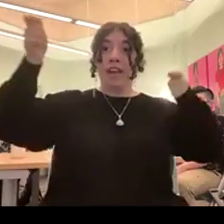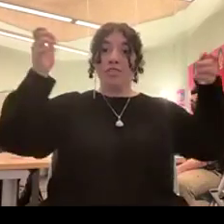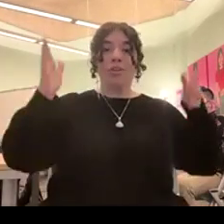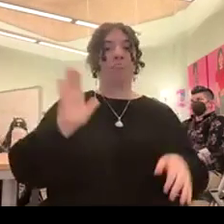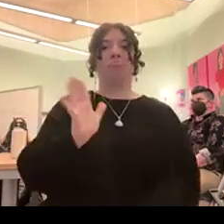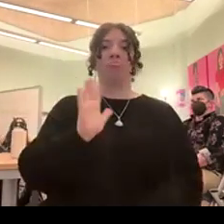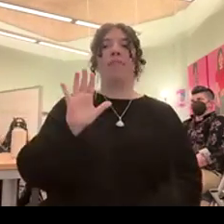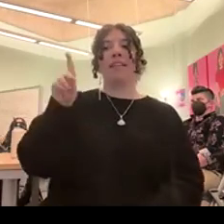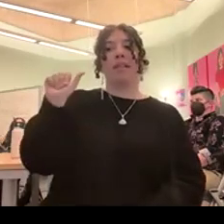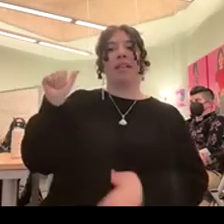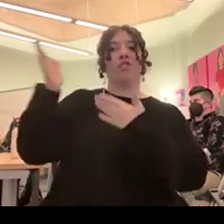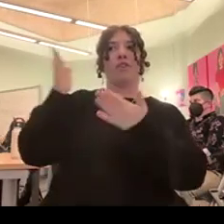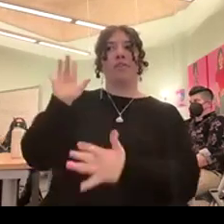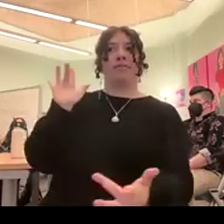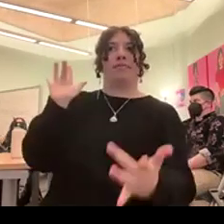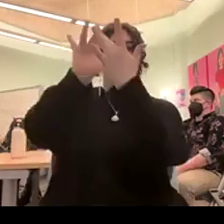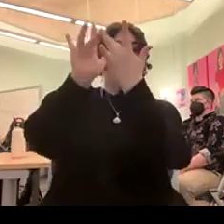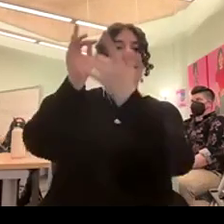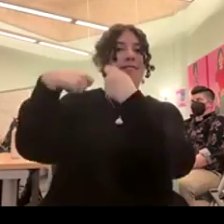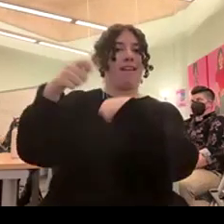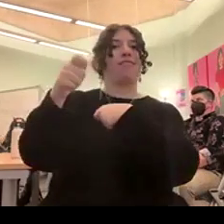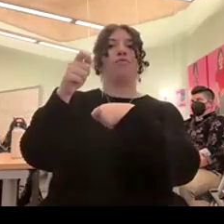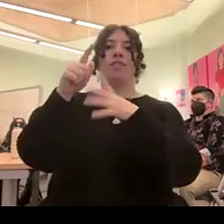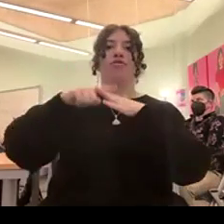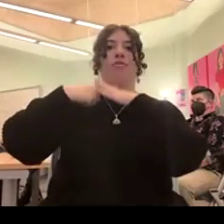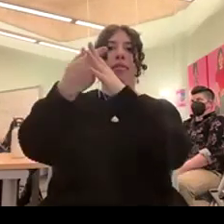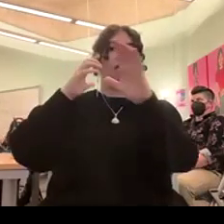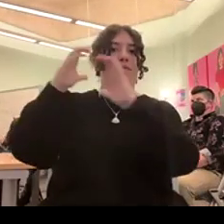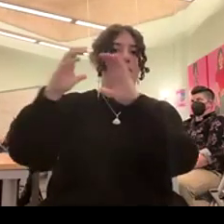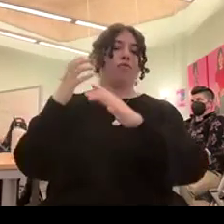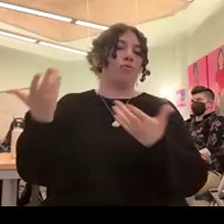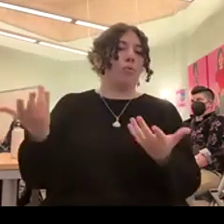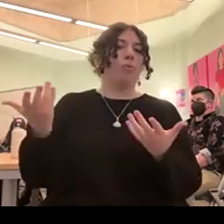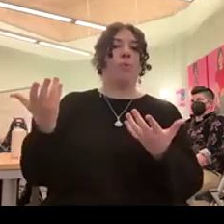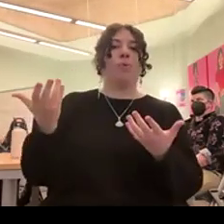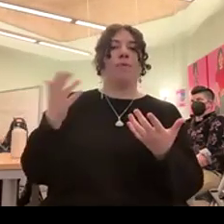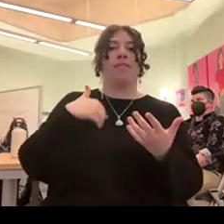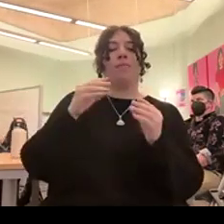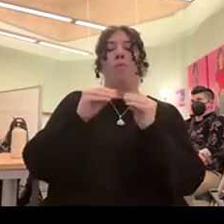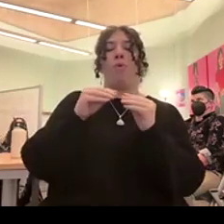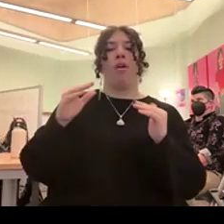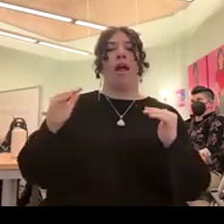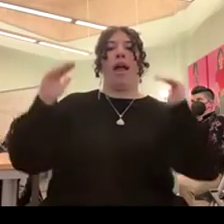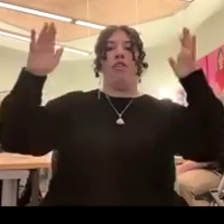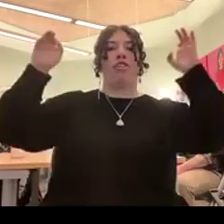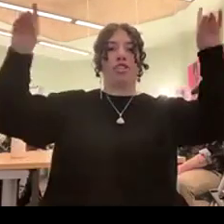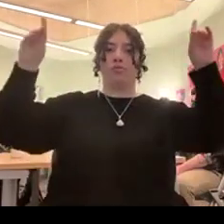supervisor at all. The Disability Services person reached out to her to initiate that conversation.